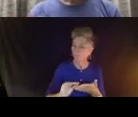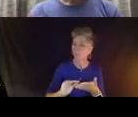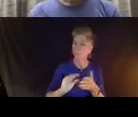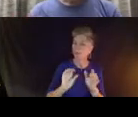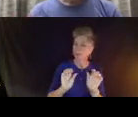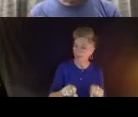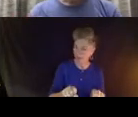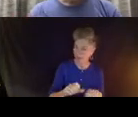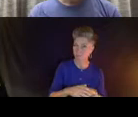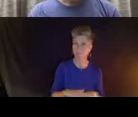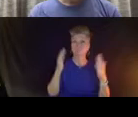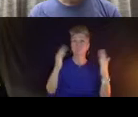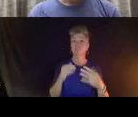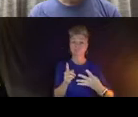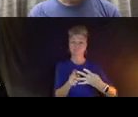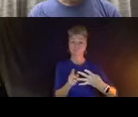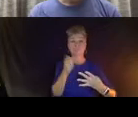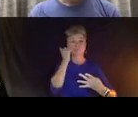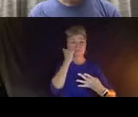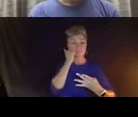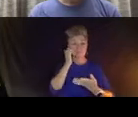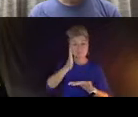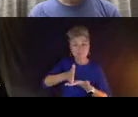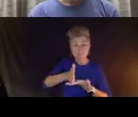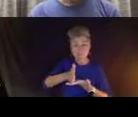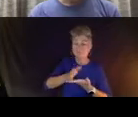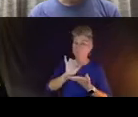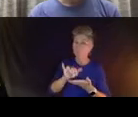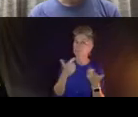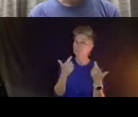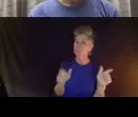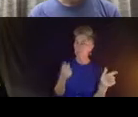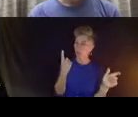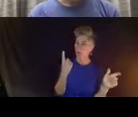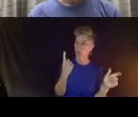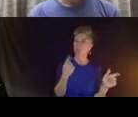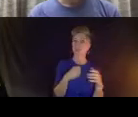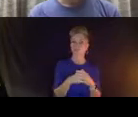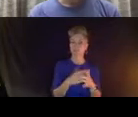The menses suppression is a big one as well, and what we tend to do is we focus on options that